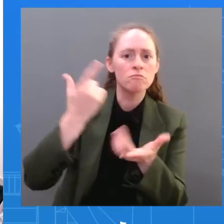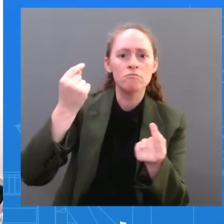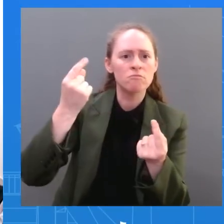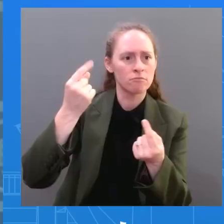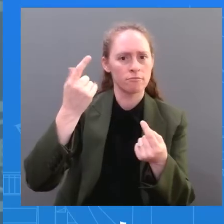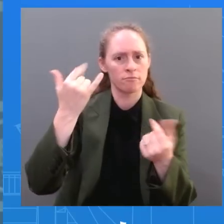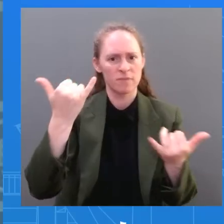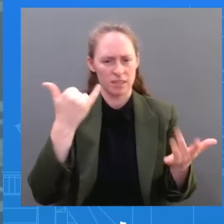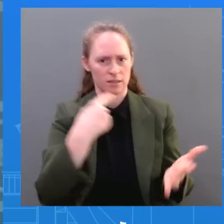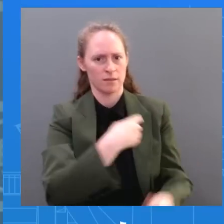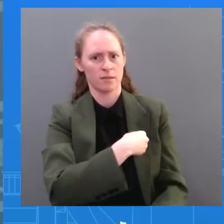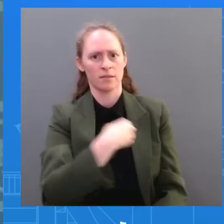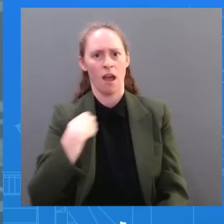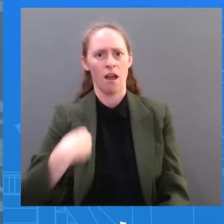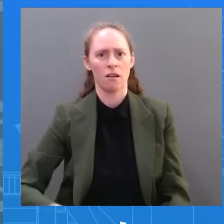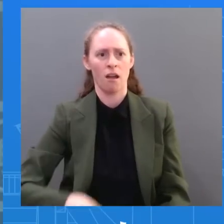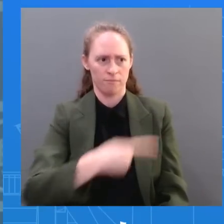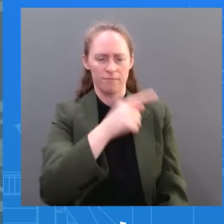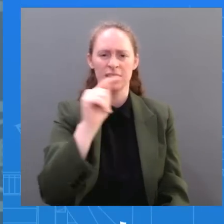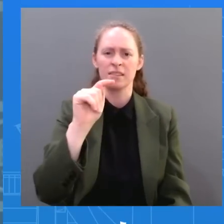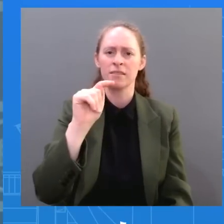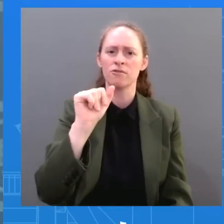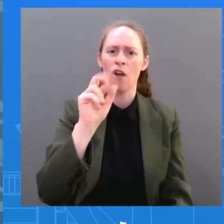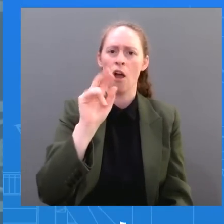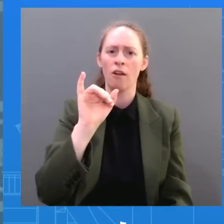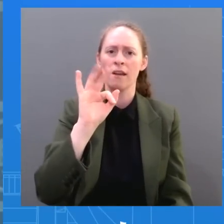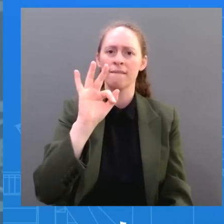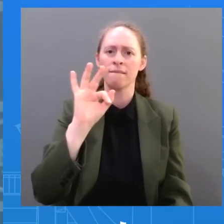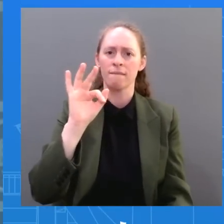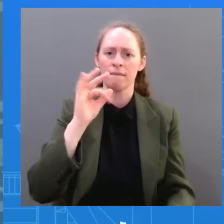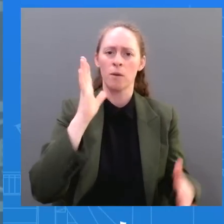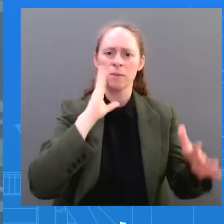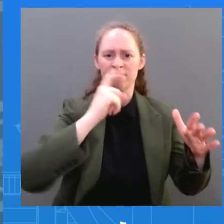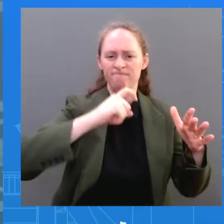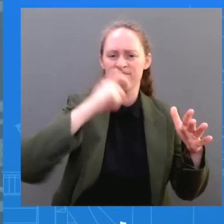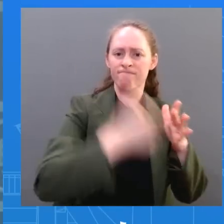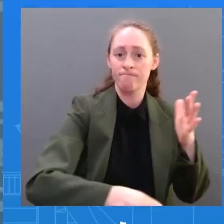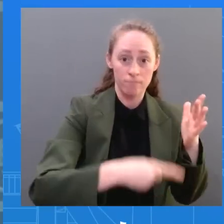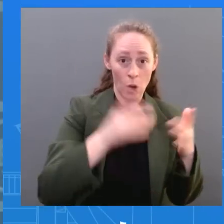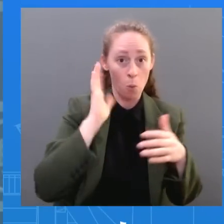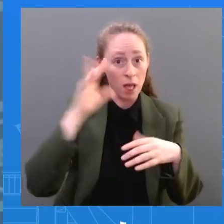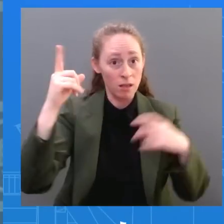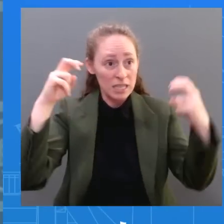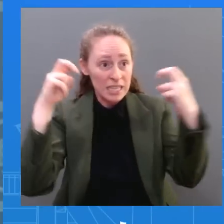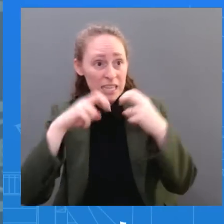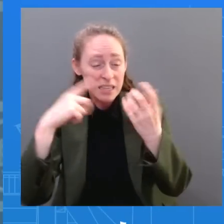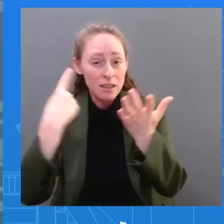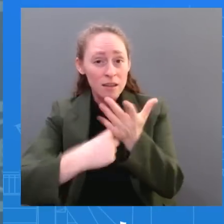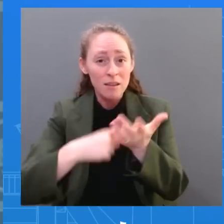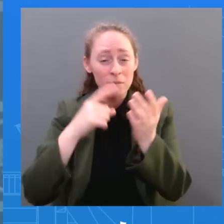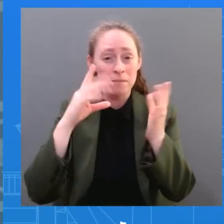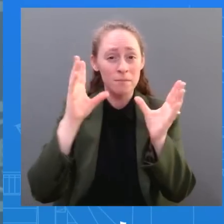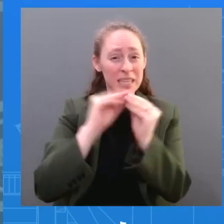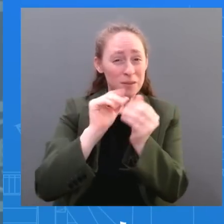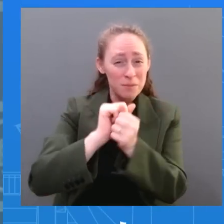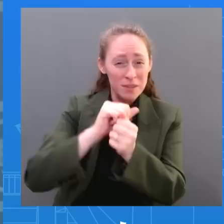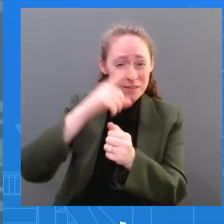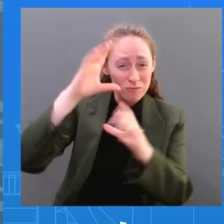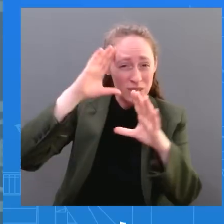Ms. Jean-Pierre: So, I don't have a timeline for you on that. The President's team is continuing to look at our options on how to move forward.